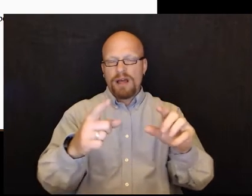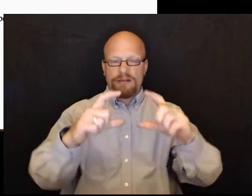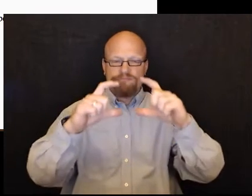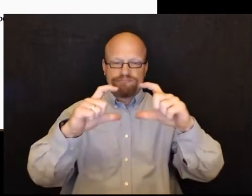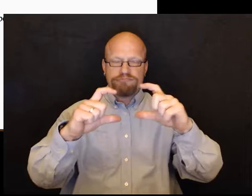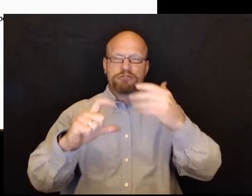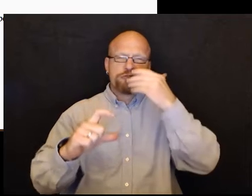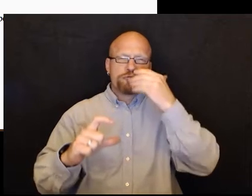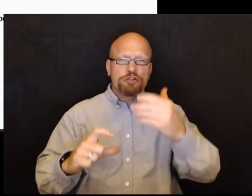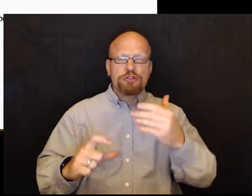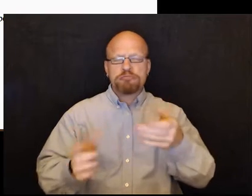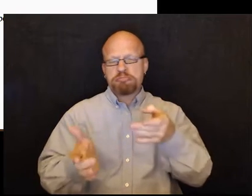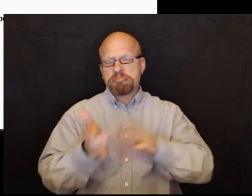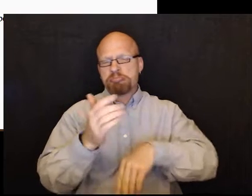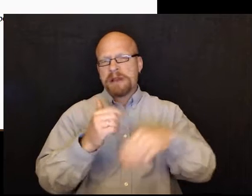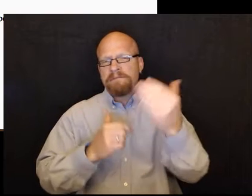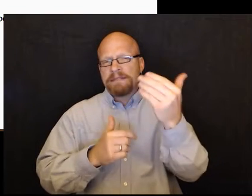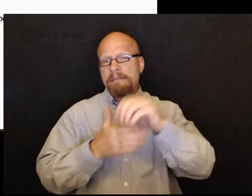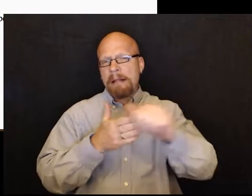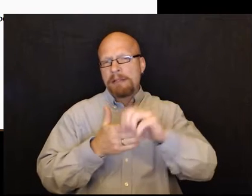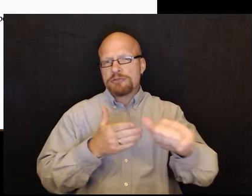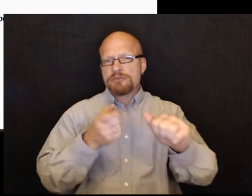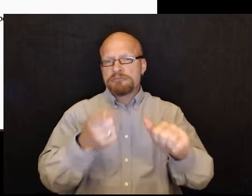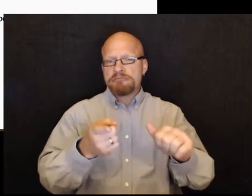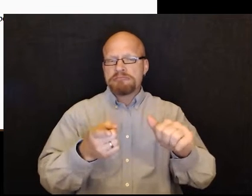is recommended